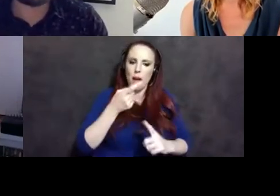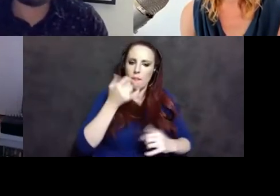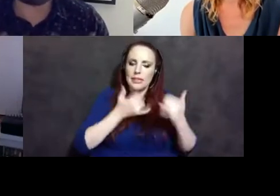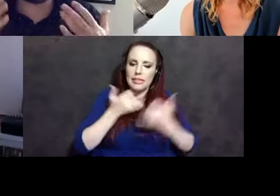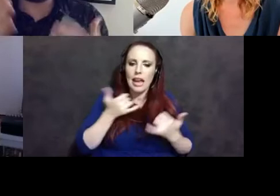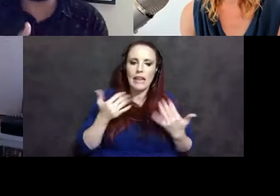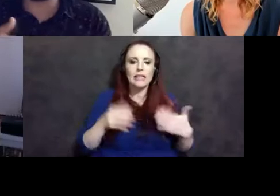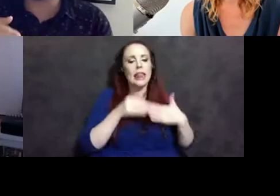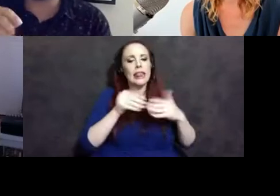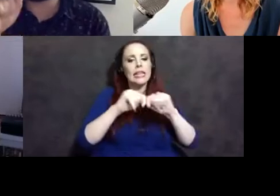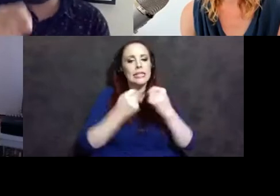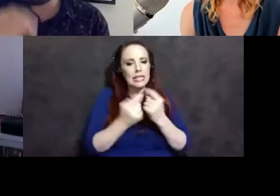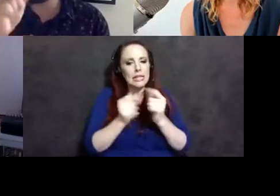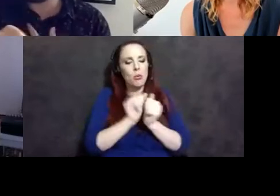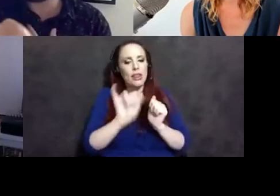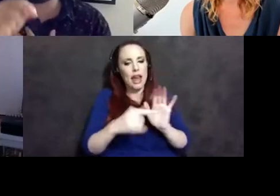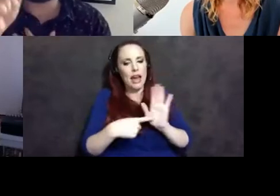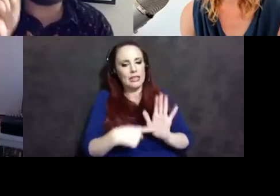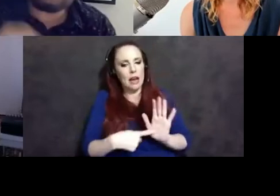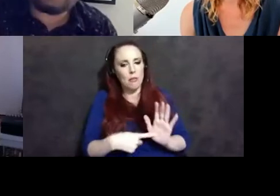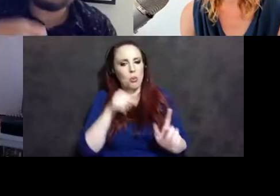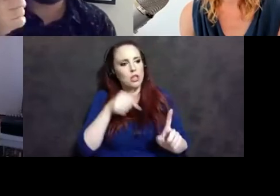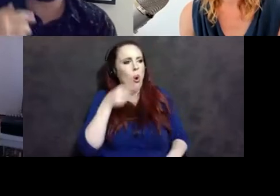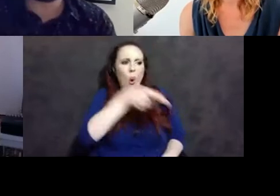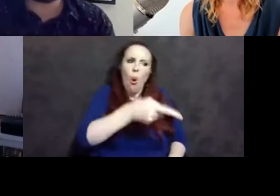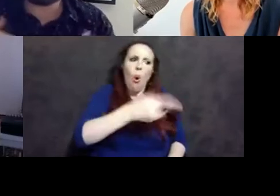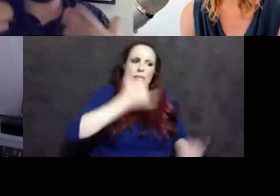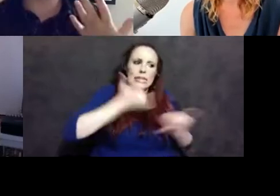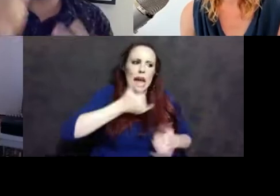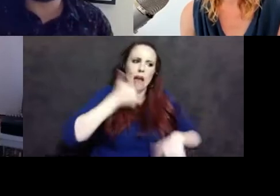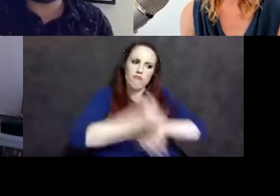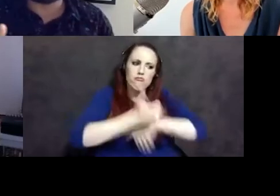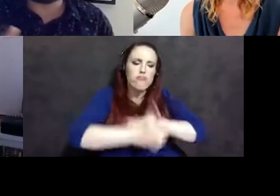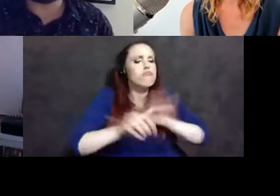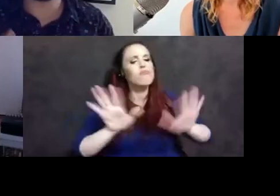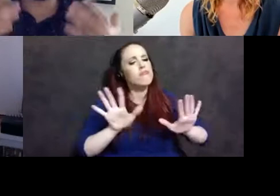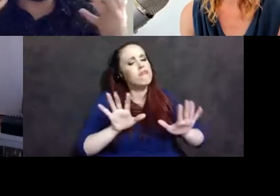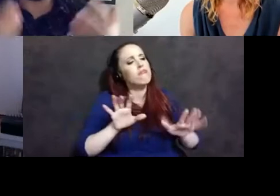Like, we don't point people for the mistake, turn it into a learning moment.